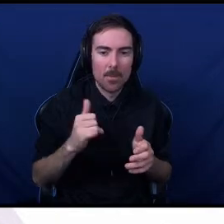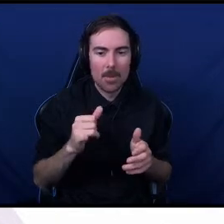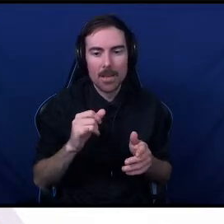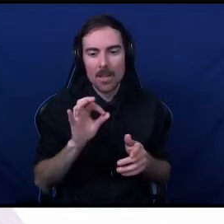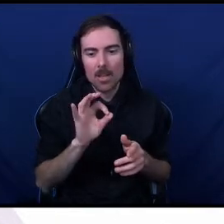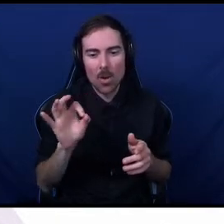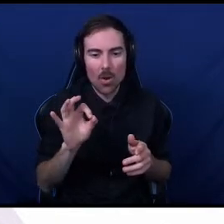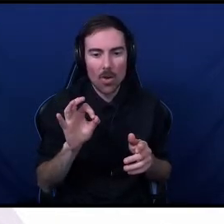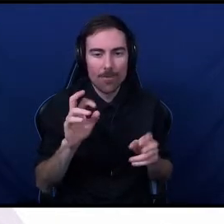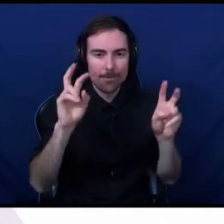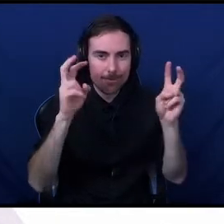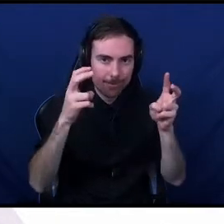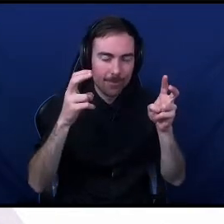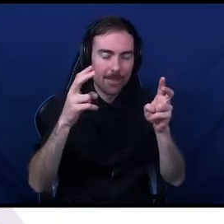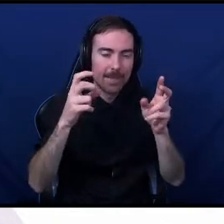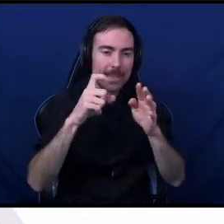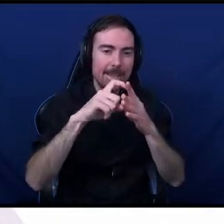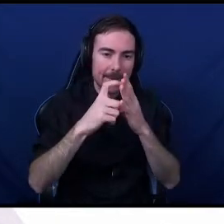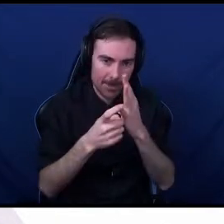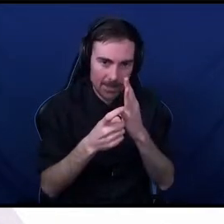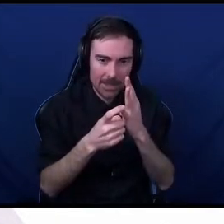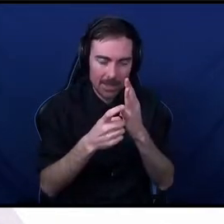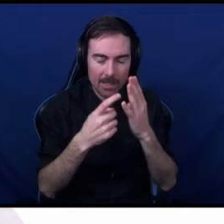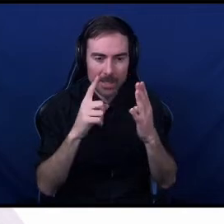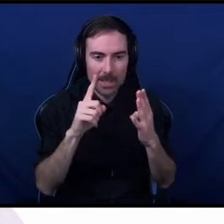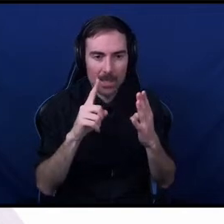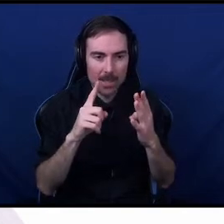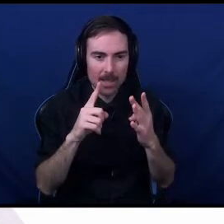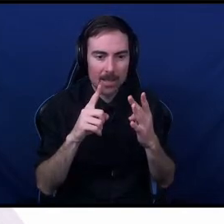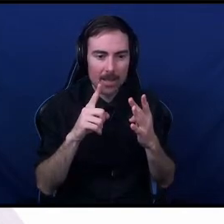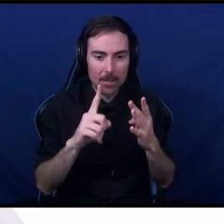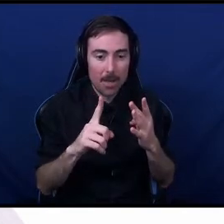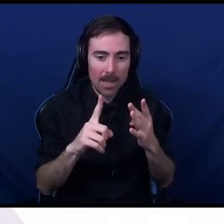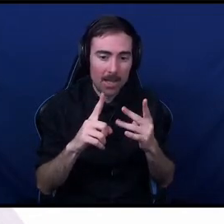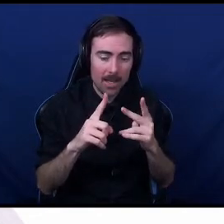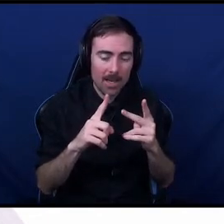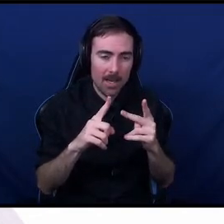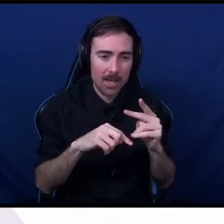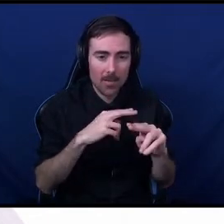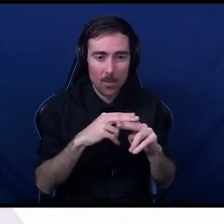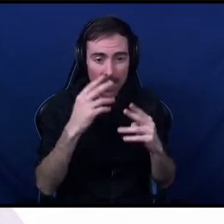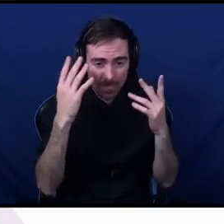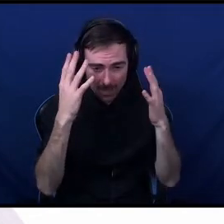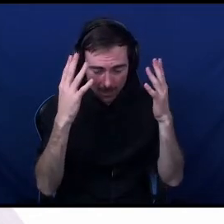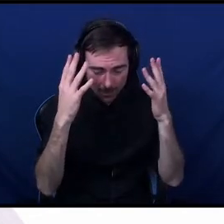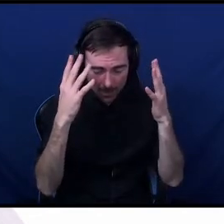think, if we don't talk about it, that's fine. But as long as we're sort of thinking about it in that way, as well, right,